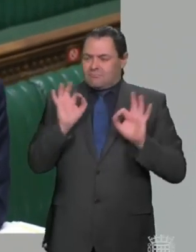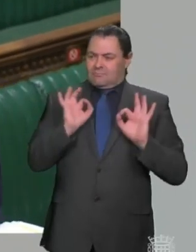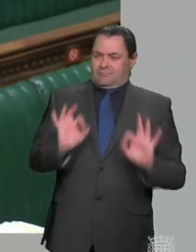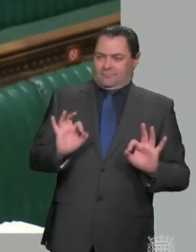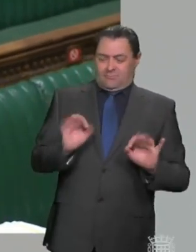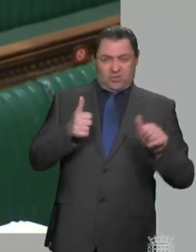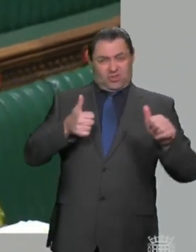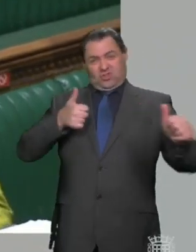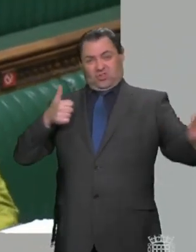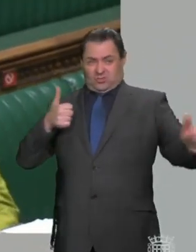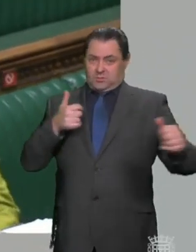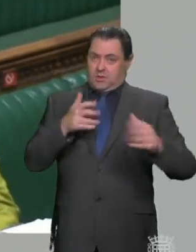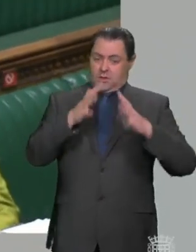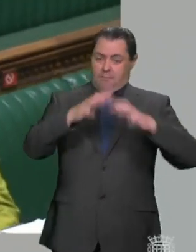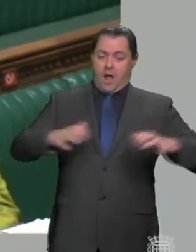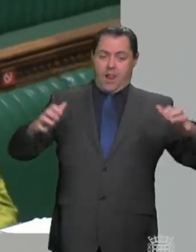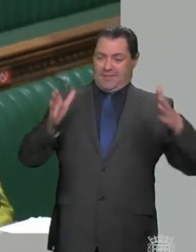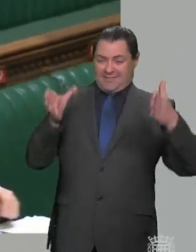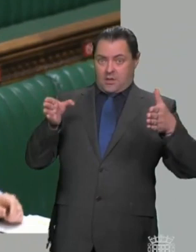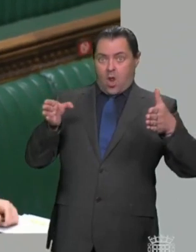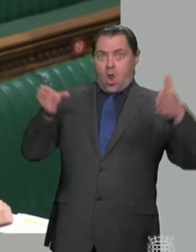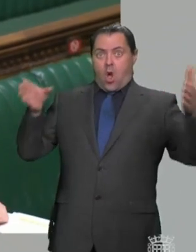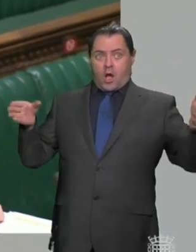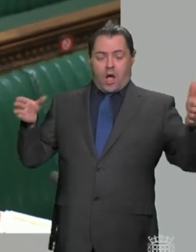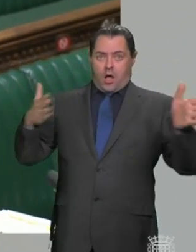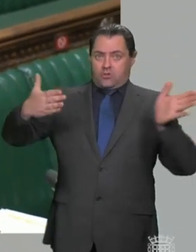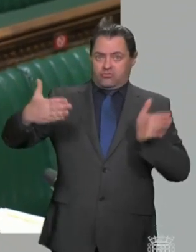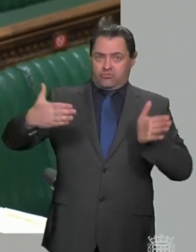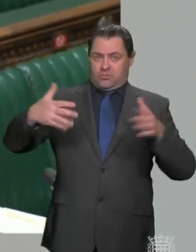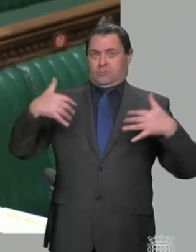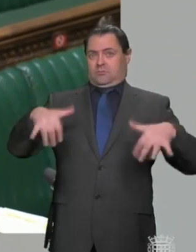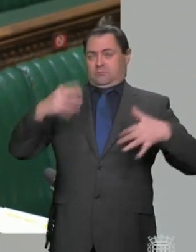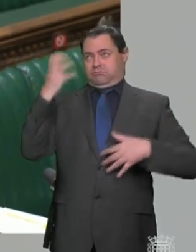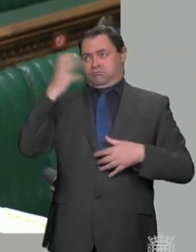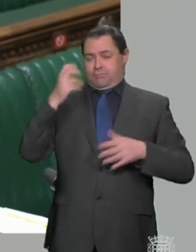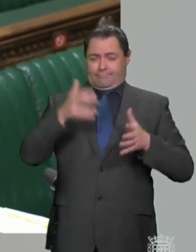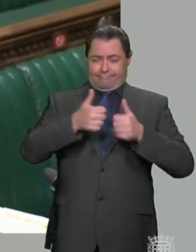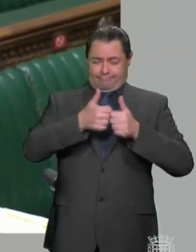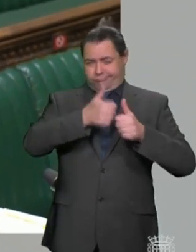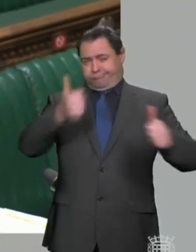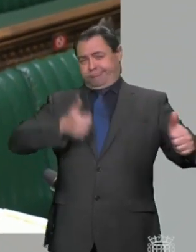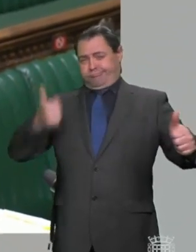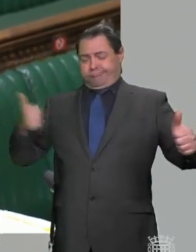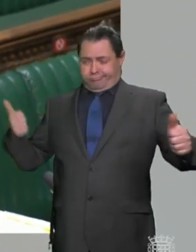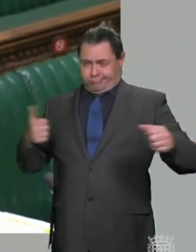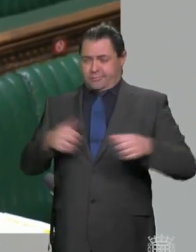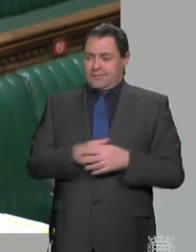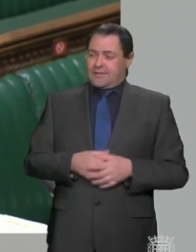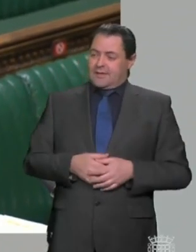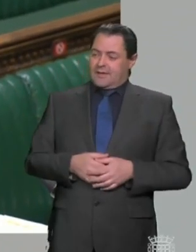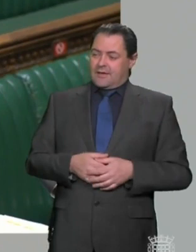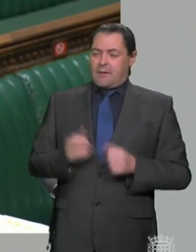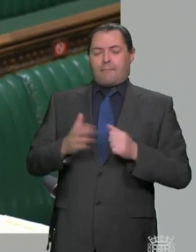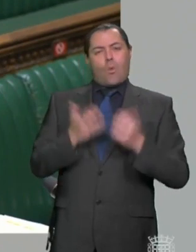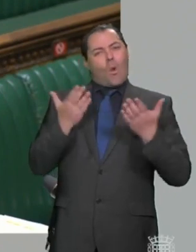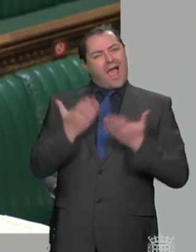Palace of Westminster, and forms a more eloquent statement, in many ways, than many of the speeches